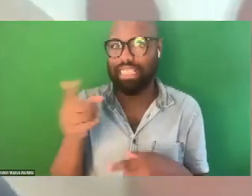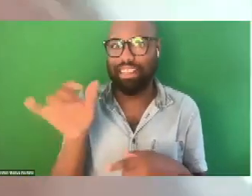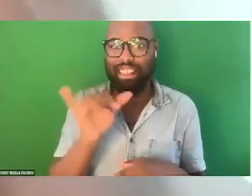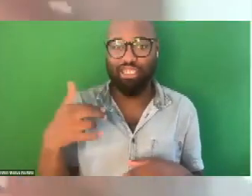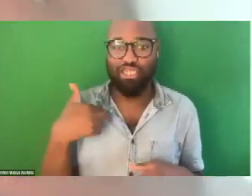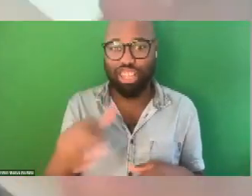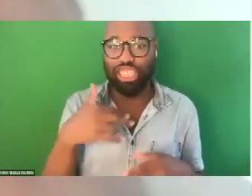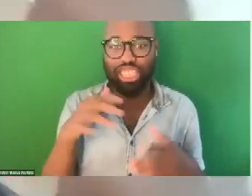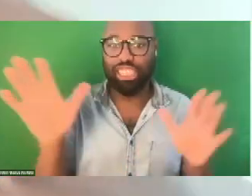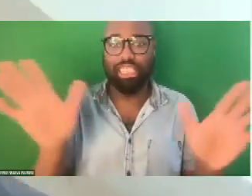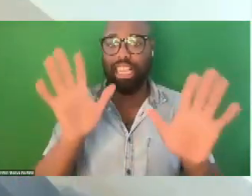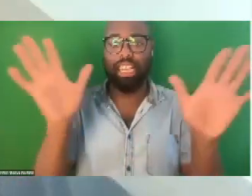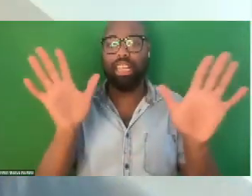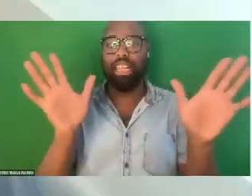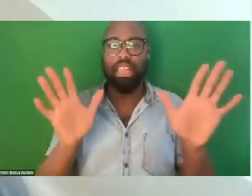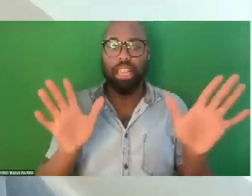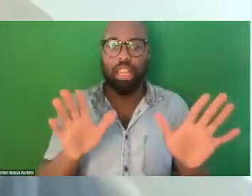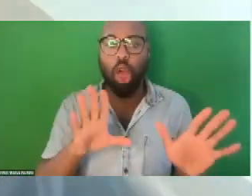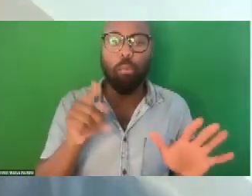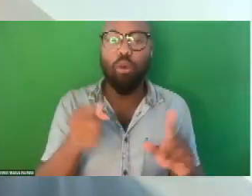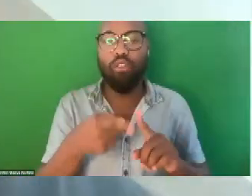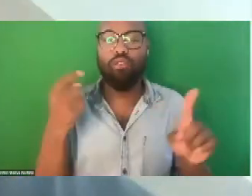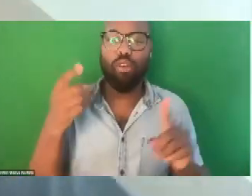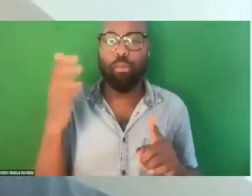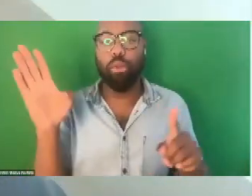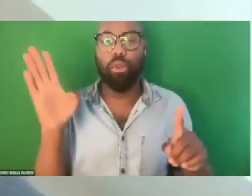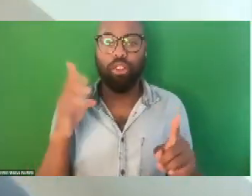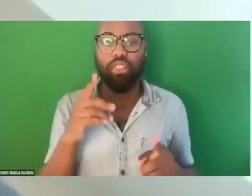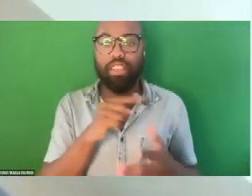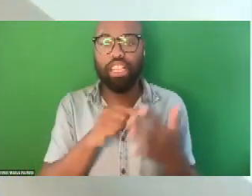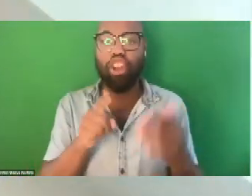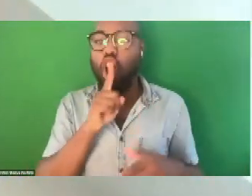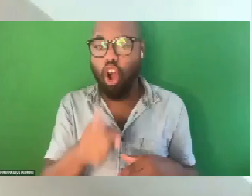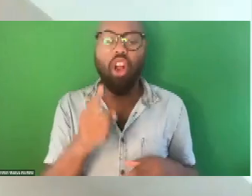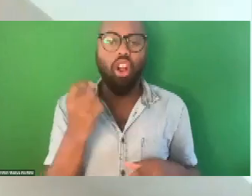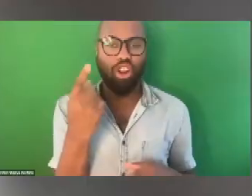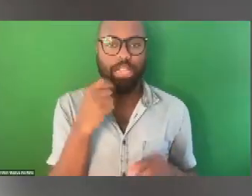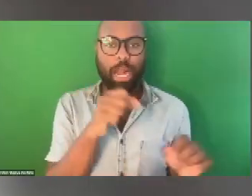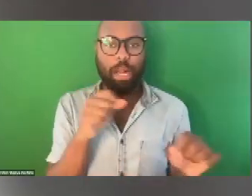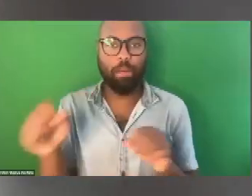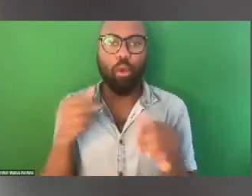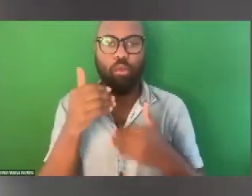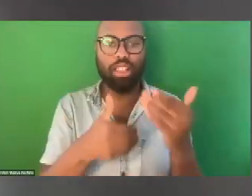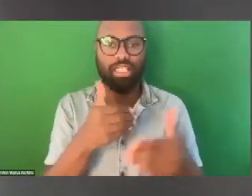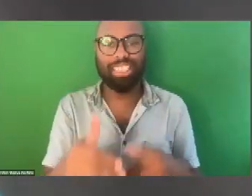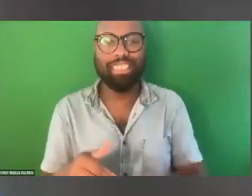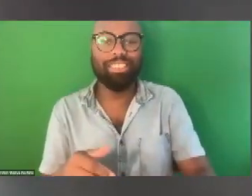But these are understandable processes before we go to our final question.